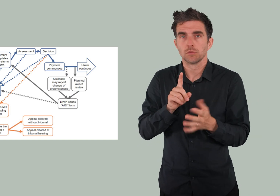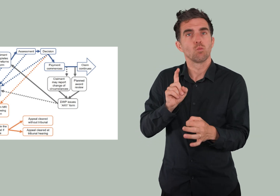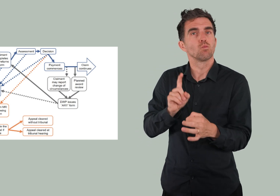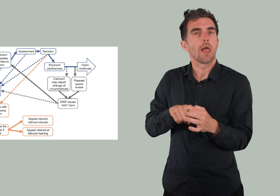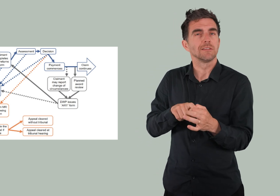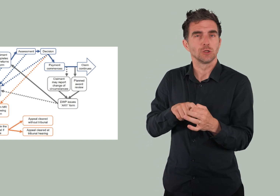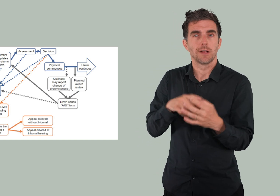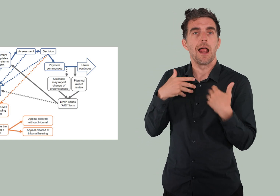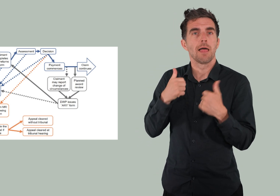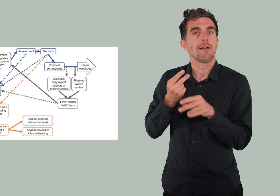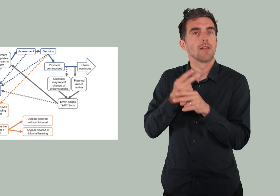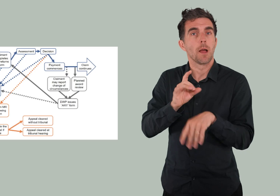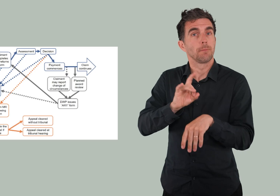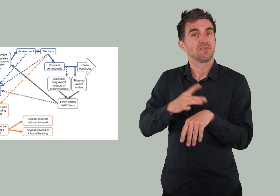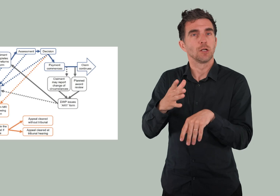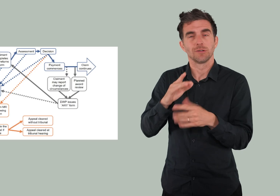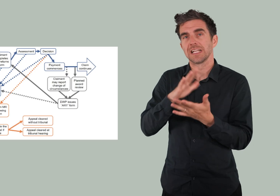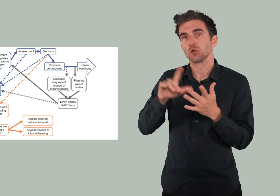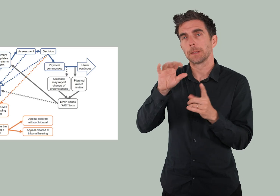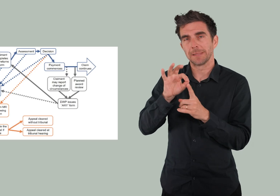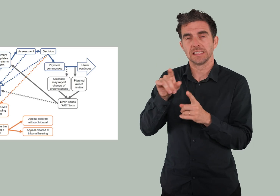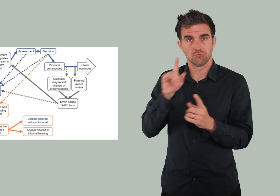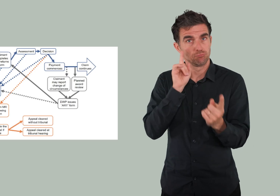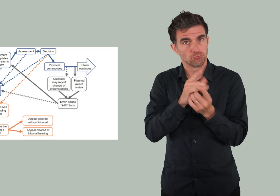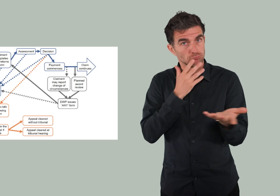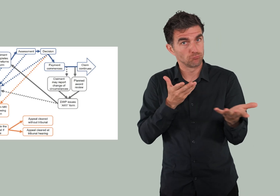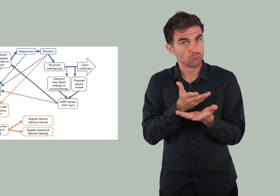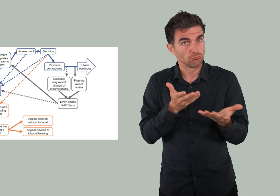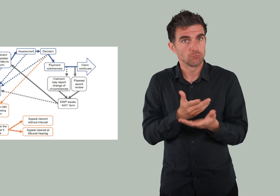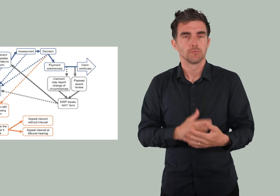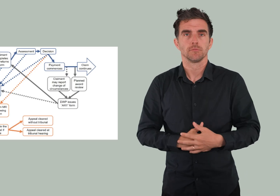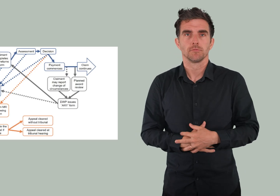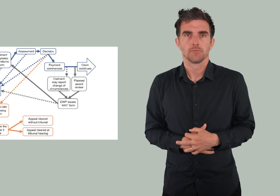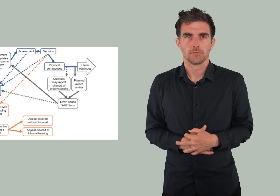conducted by a qualified Healthcare Professional (HCP).